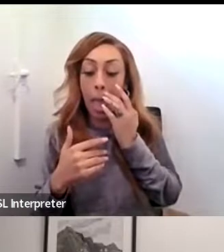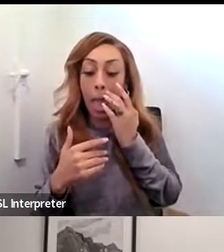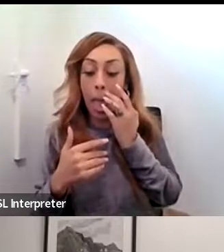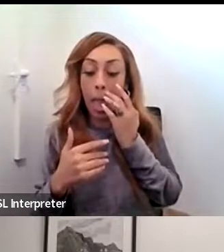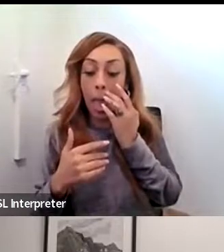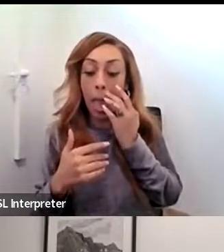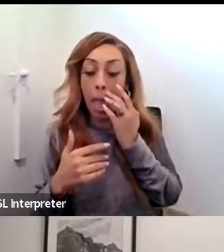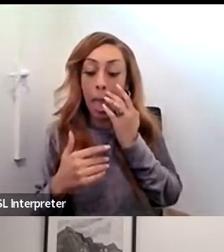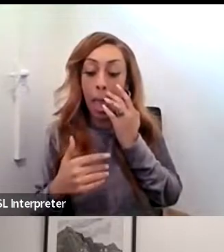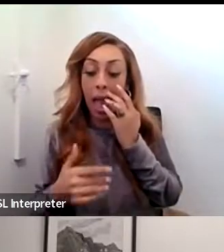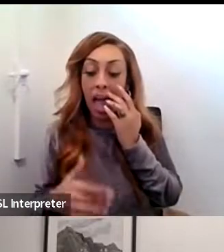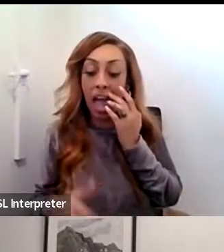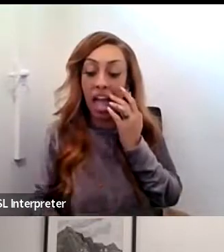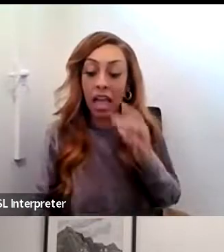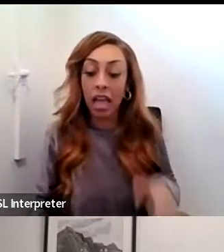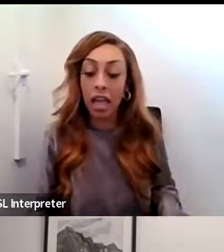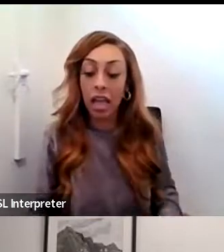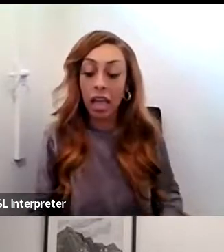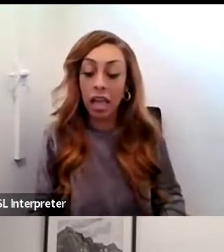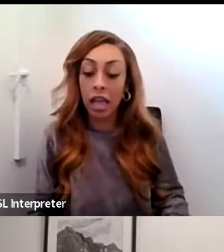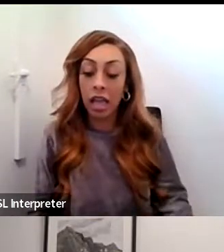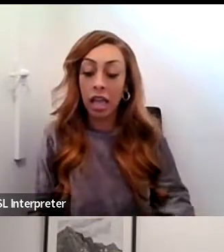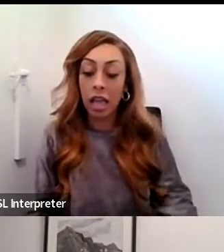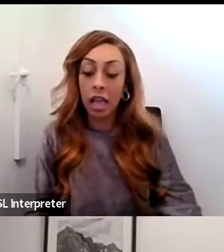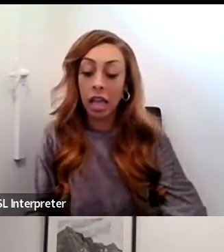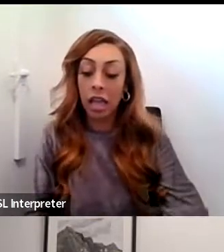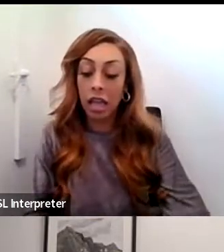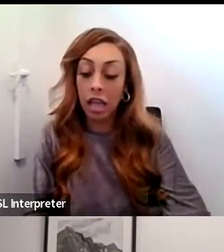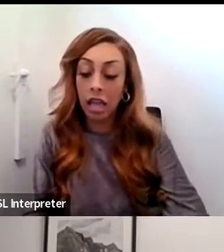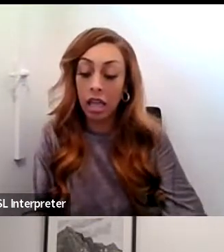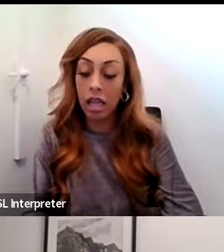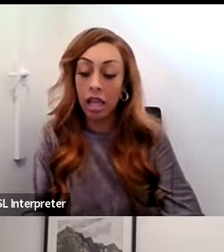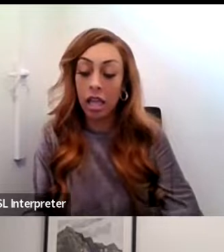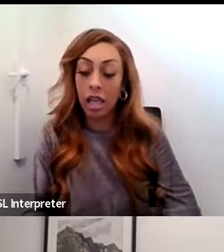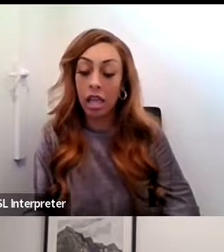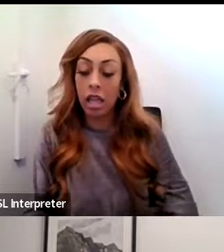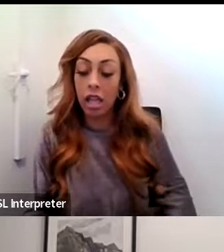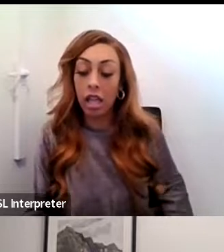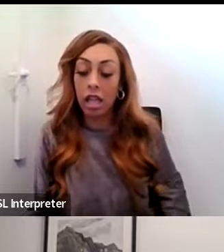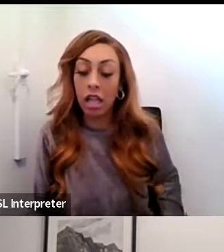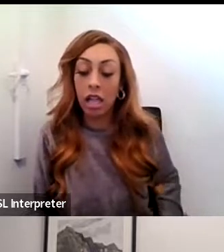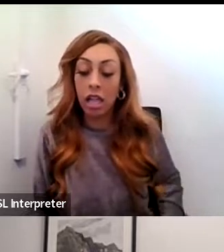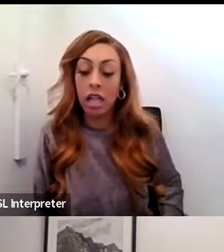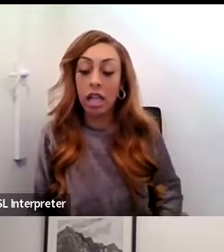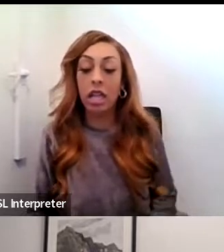And I think the lesson I'm taking away is about how we start to think about those audiences more broadly and clearly.